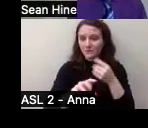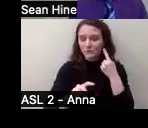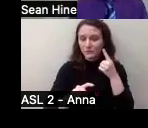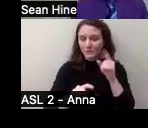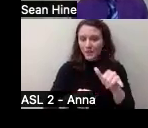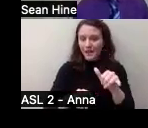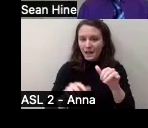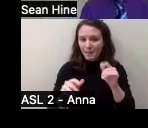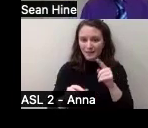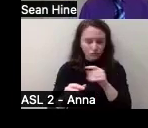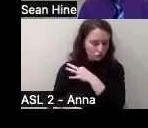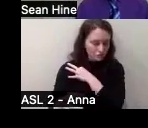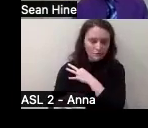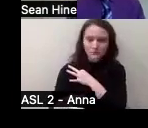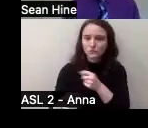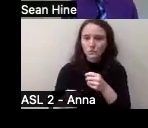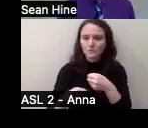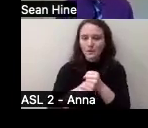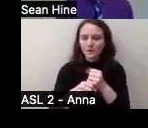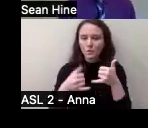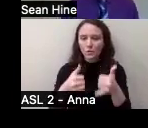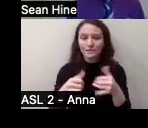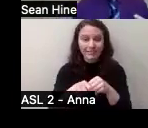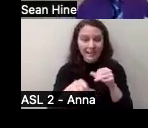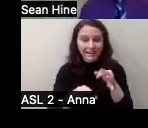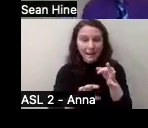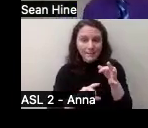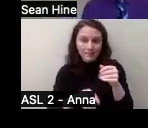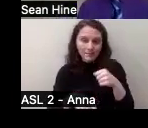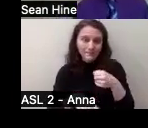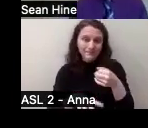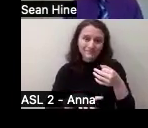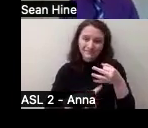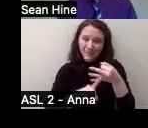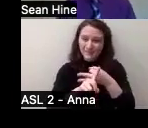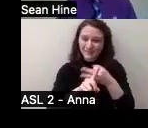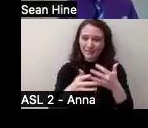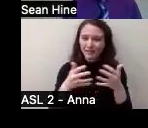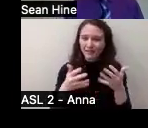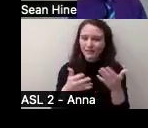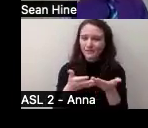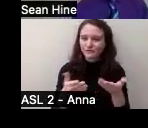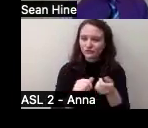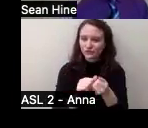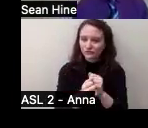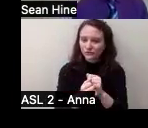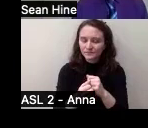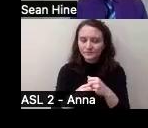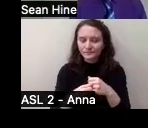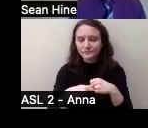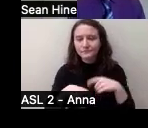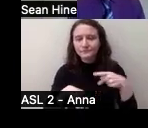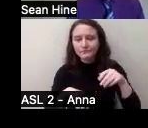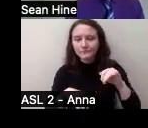So in those 9 months a lot of things can change. PIs move. They get new jobs, changes in the science itself.